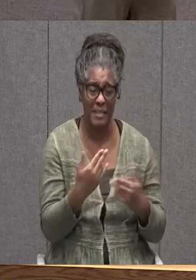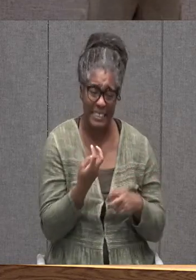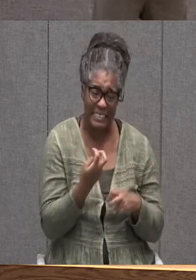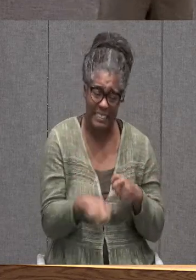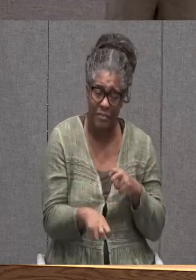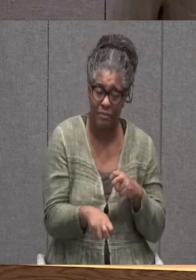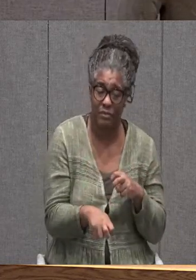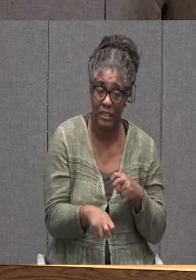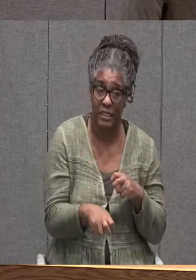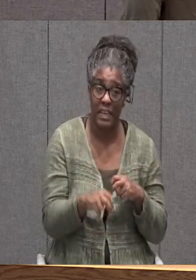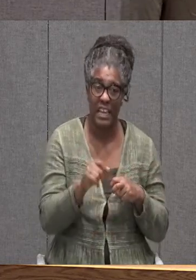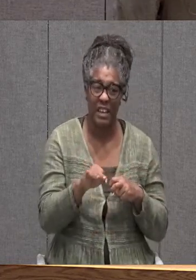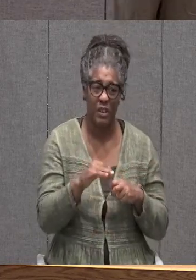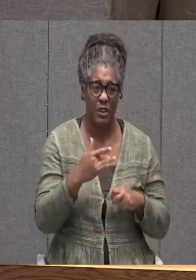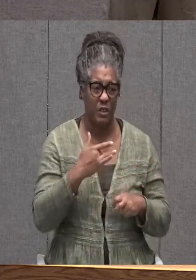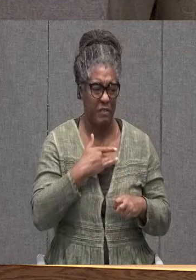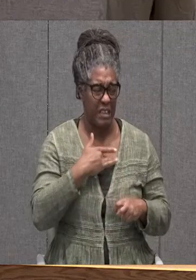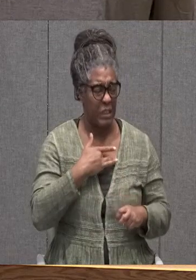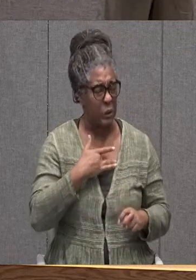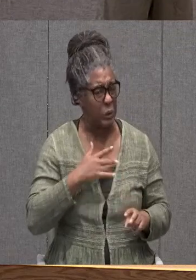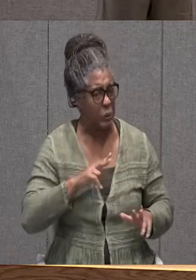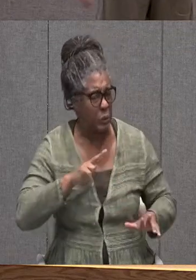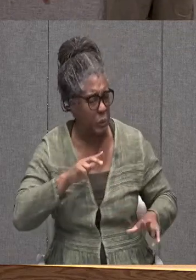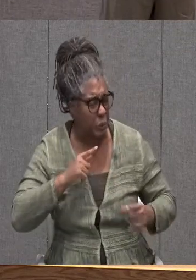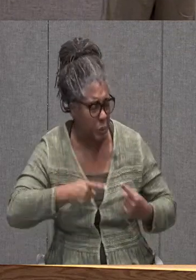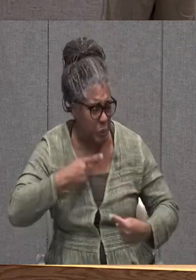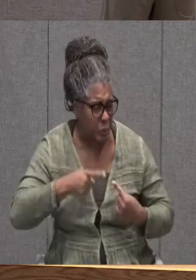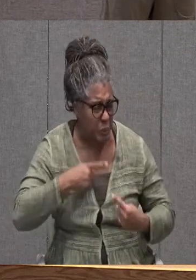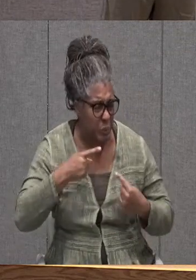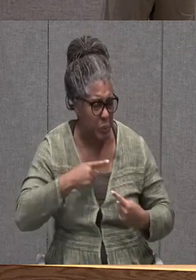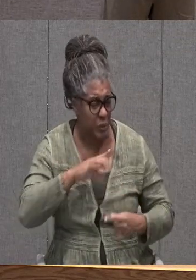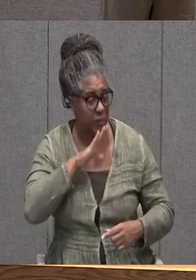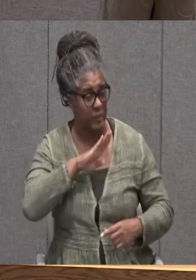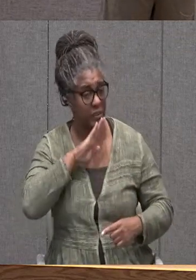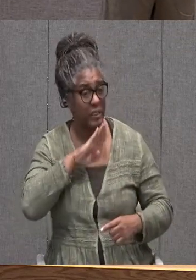take a deep breath and try again, or go back and practice it an easier way.